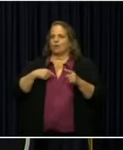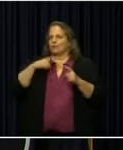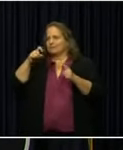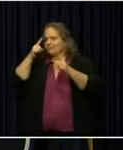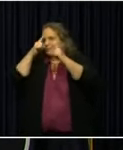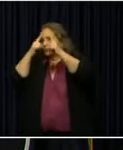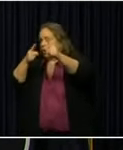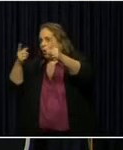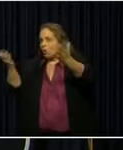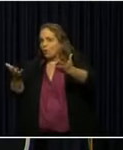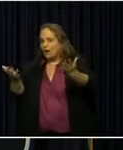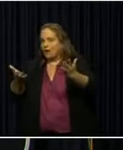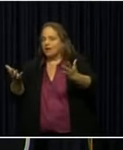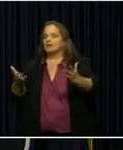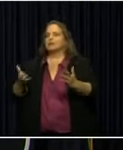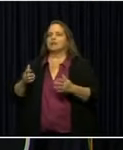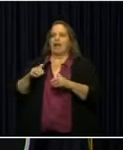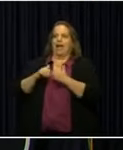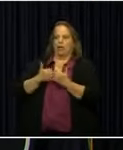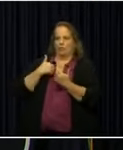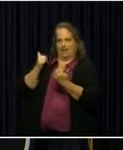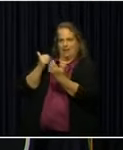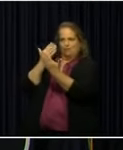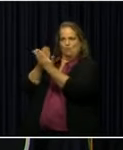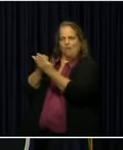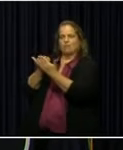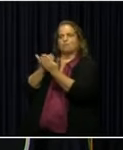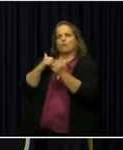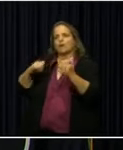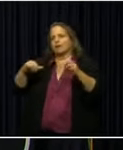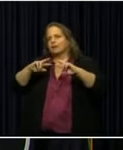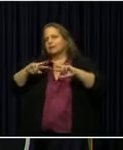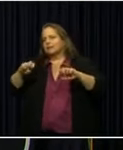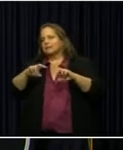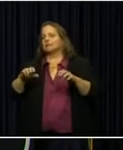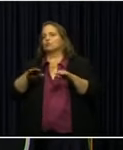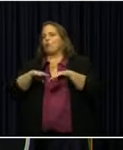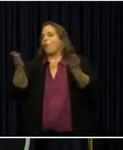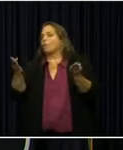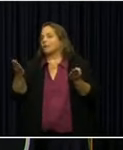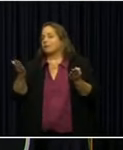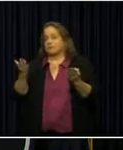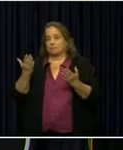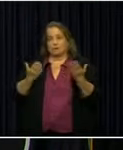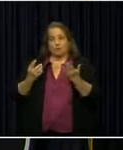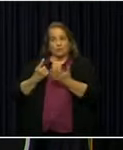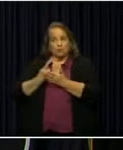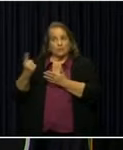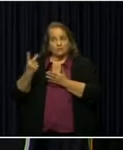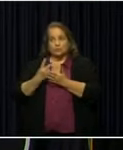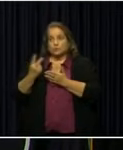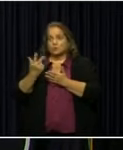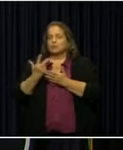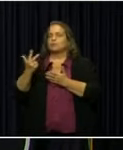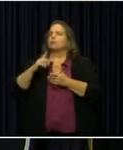PATIENTS WHO HAVE MORE URGENT CONDITIONS, WHO NEED TO GET IN MORE QUICKLY, BEFORE WE RETURN TO MORE YOU RADIO TEN THINGS.